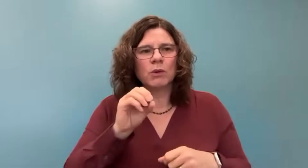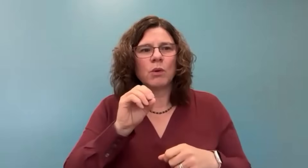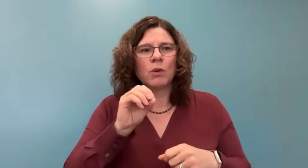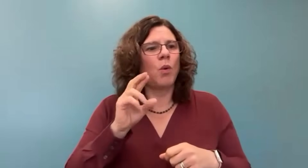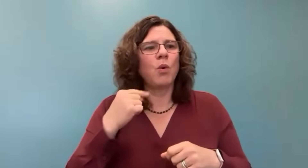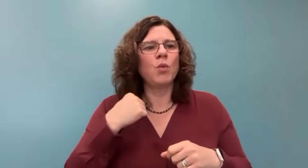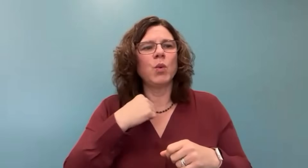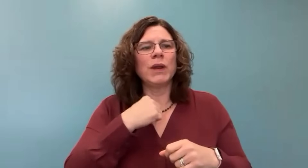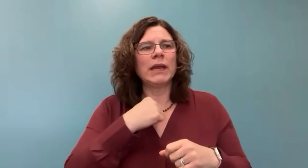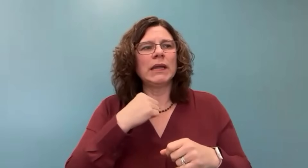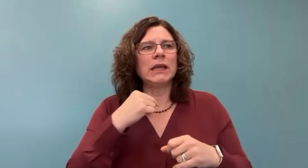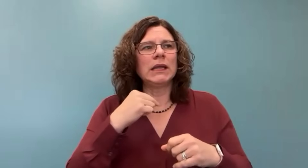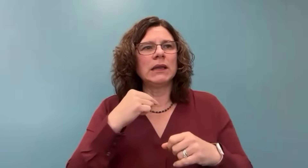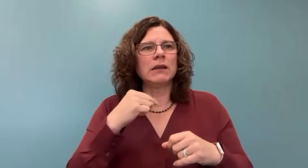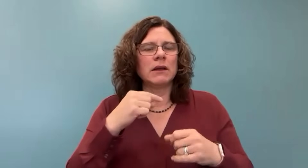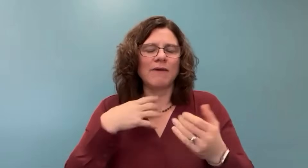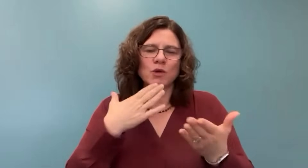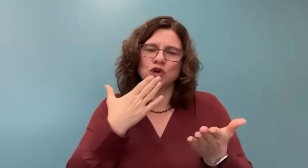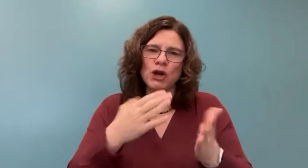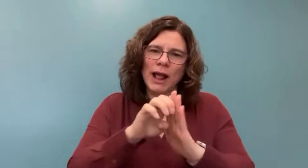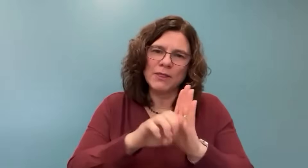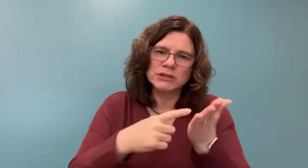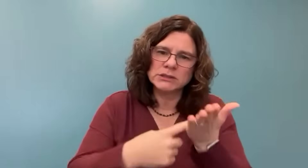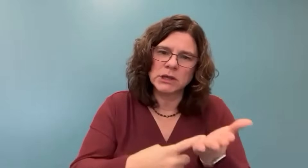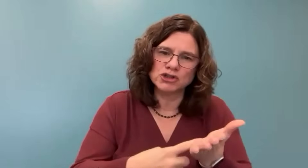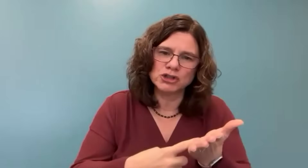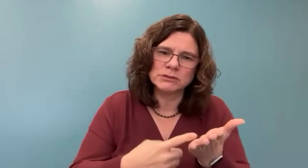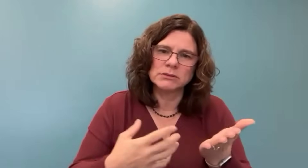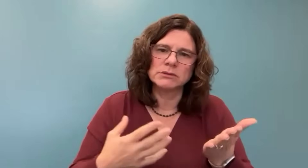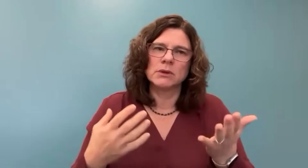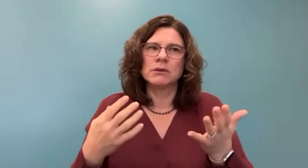Or do we have good ethical discussions?